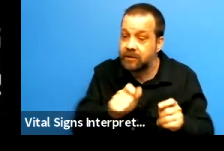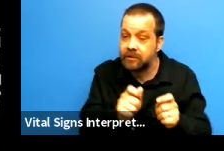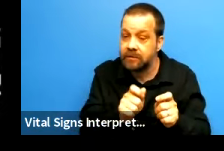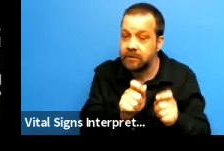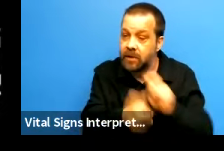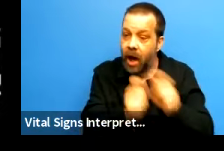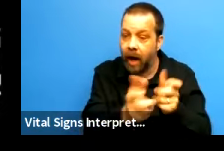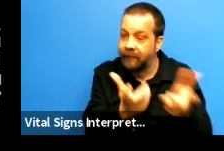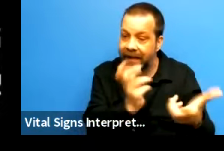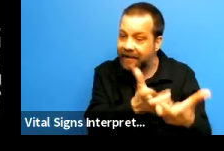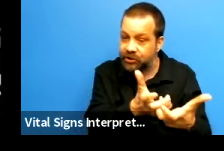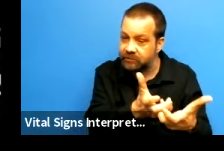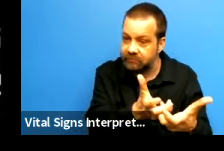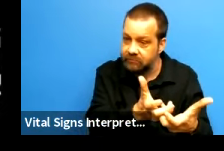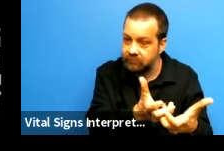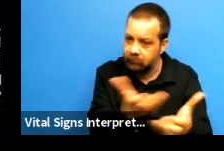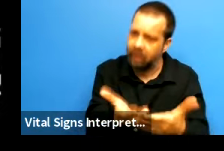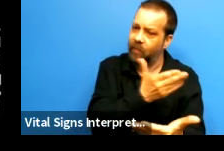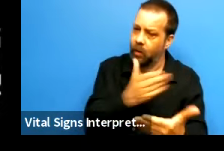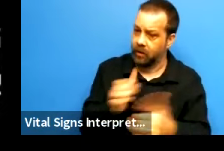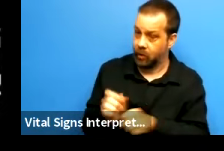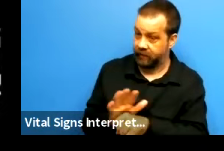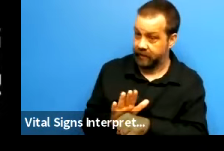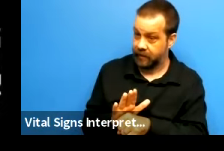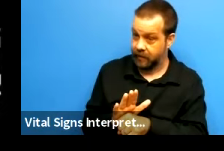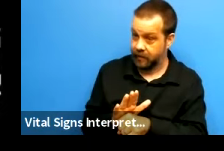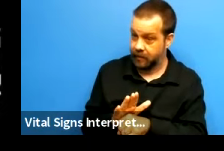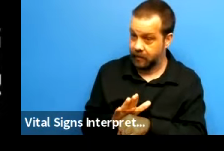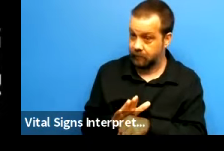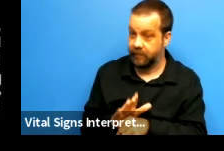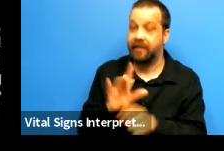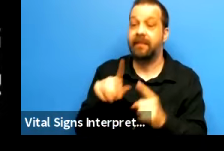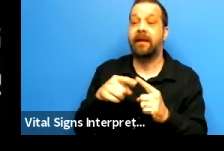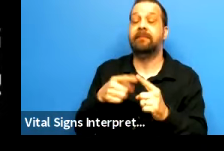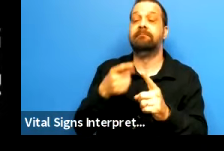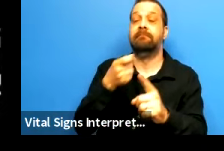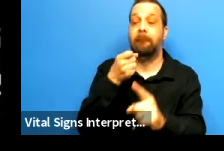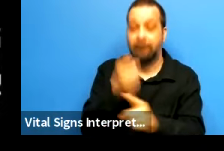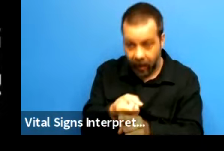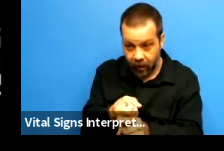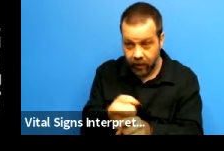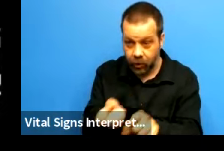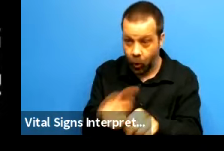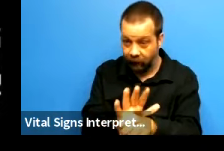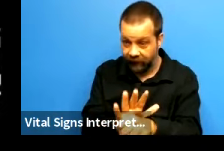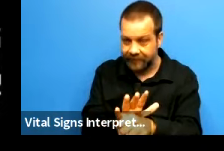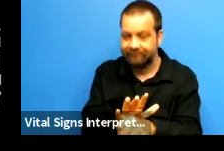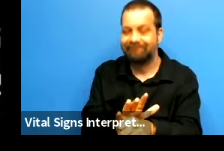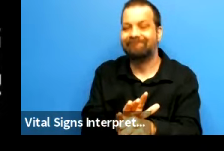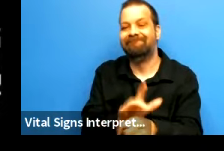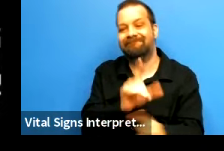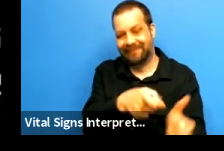but they need them after, or they need some considerations.